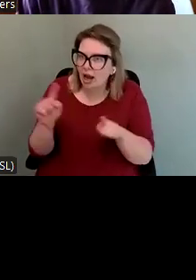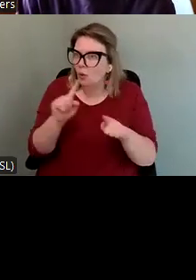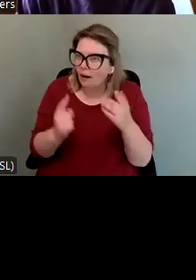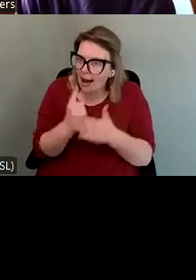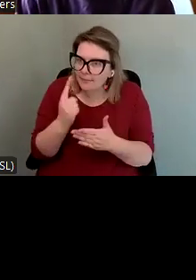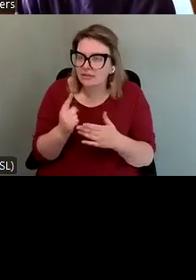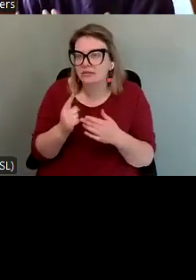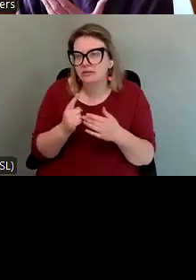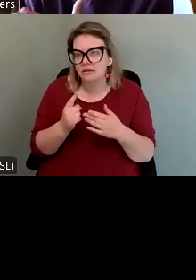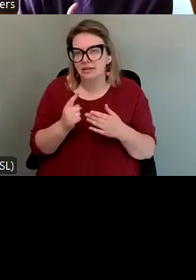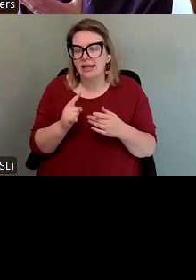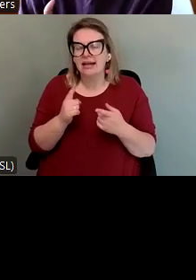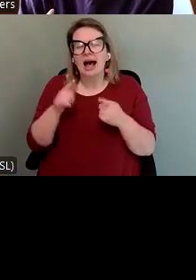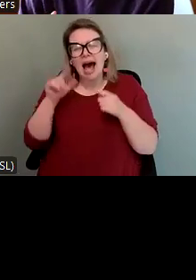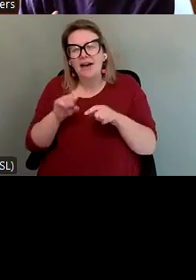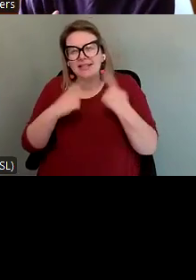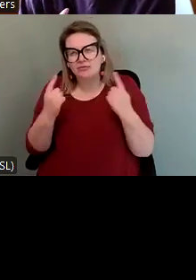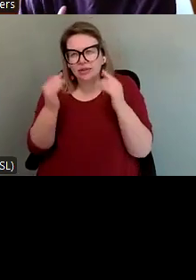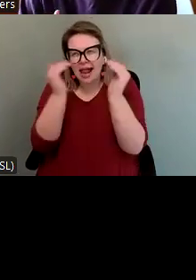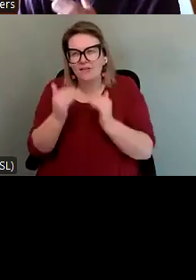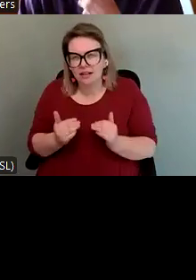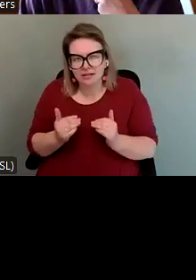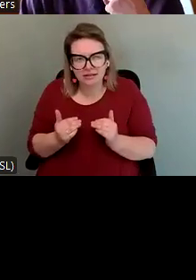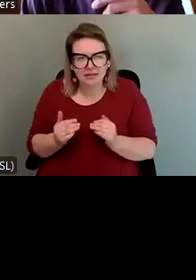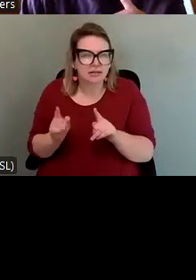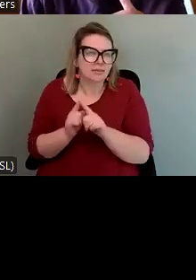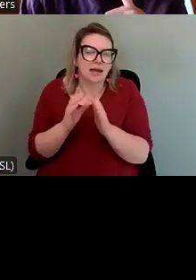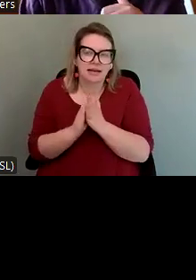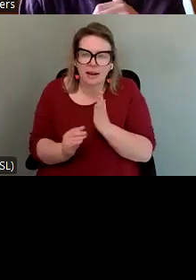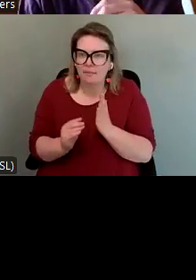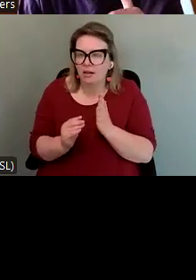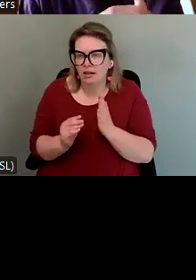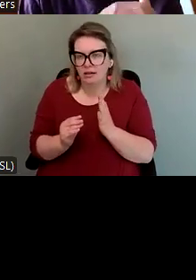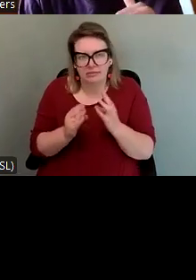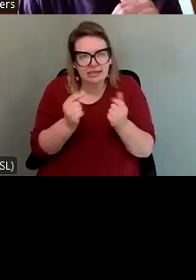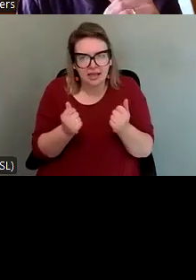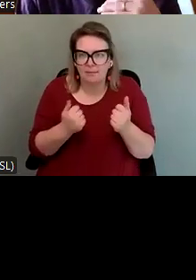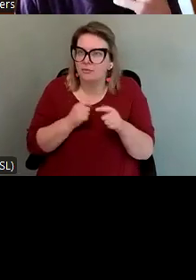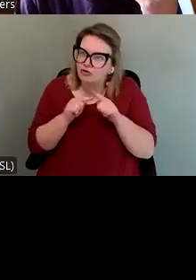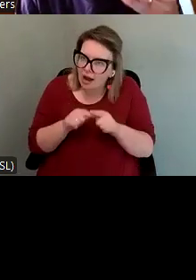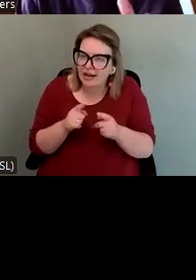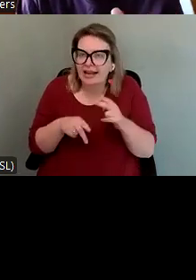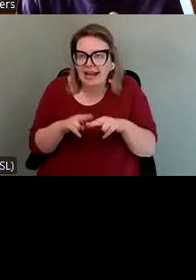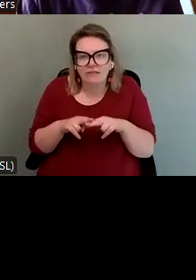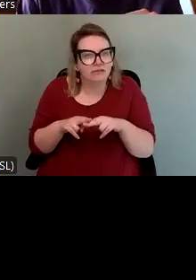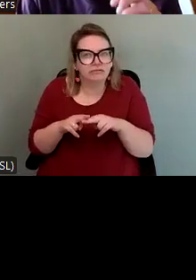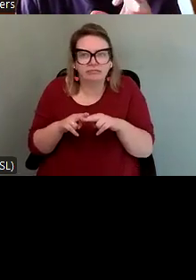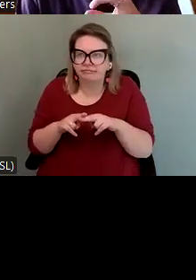and different categories of that, those interactions. Some of them are active. They could be your social interactions.